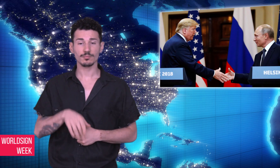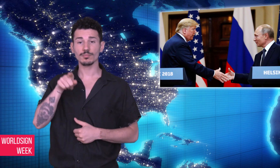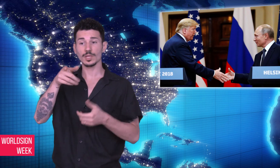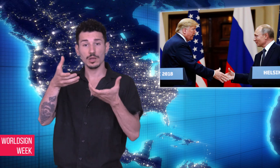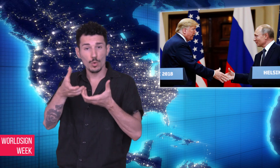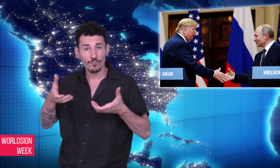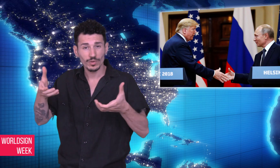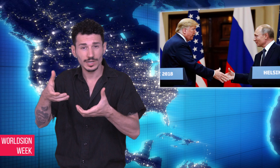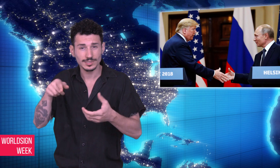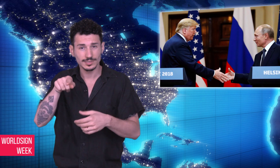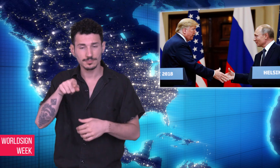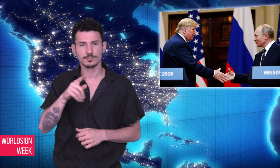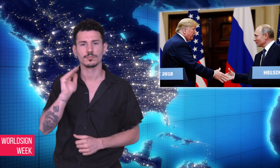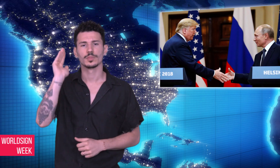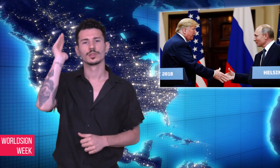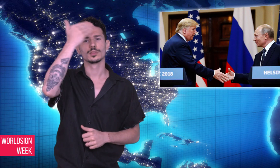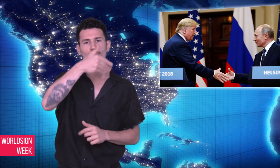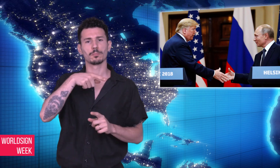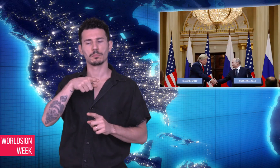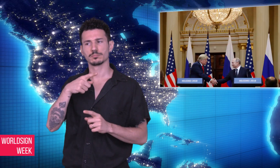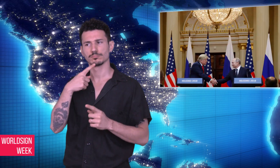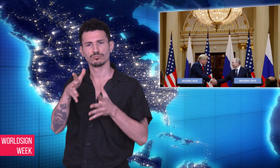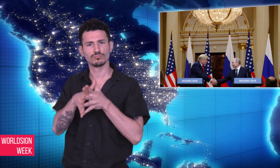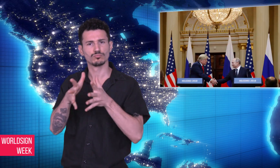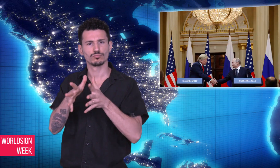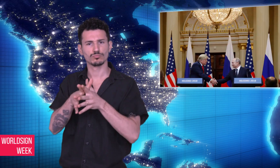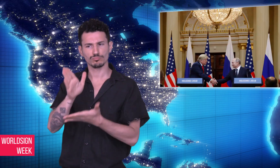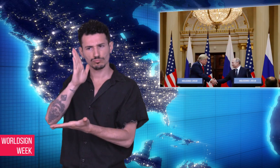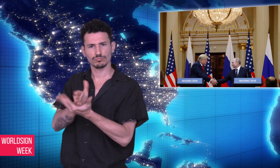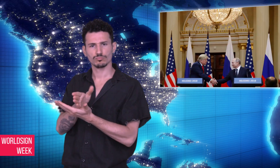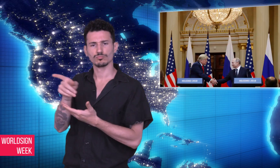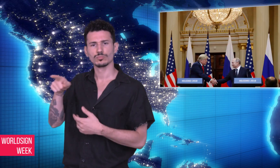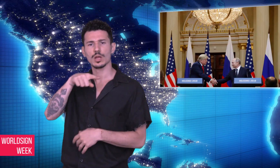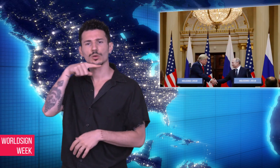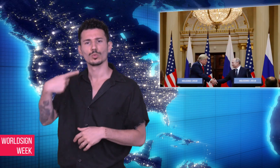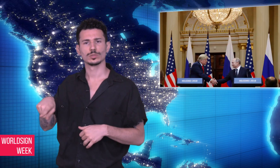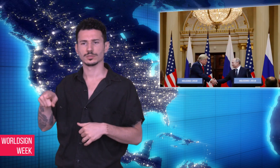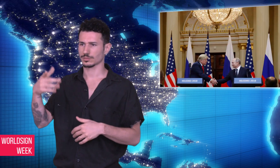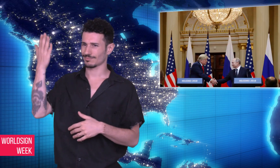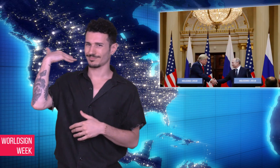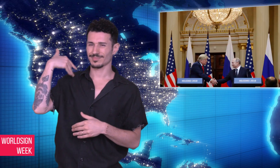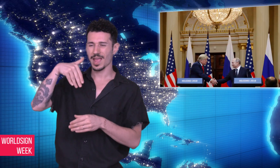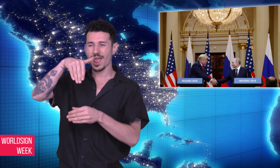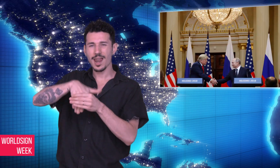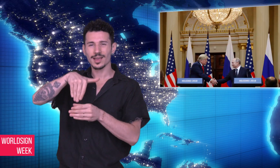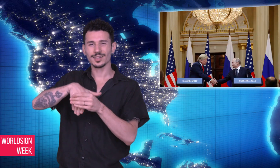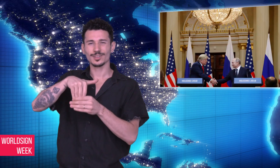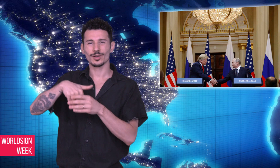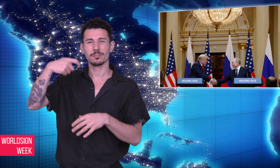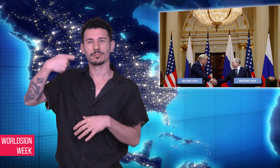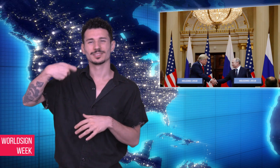Helsinki, Finland. During a news conference, Trump sided with the